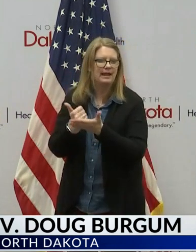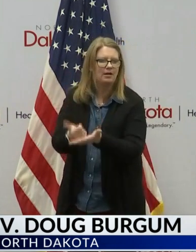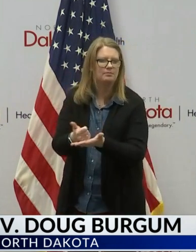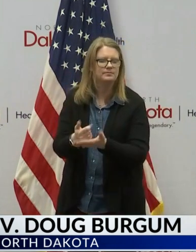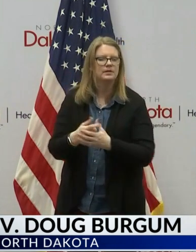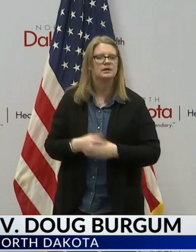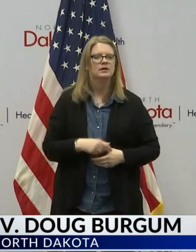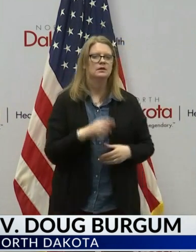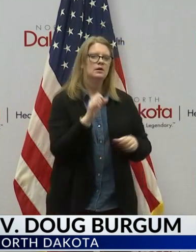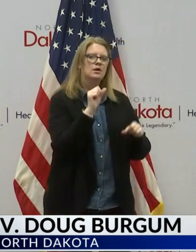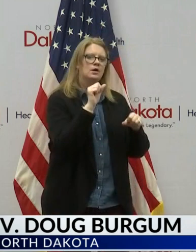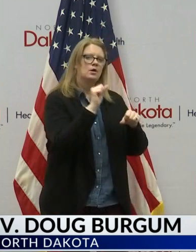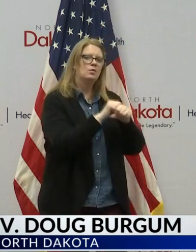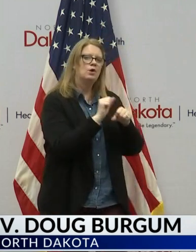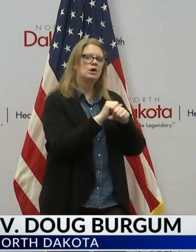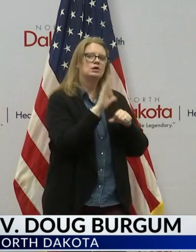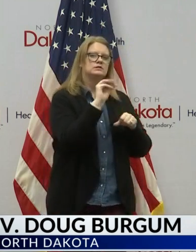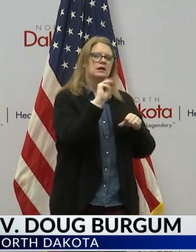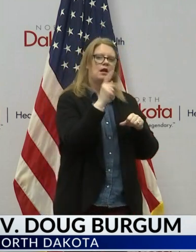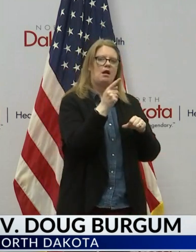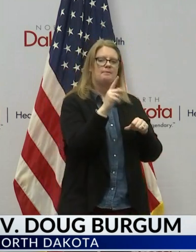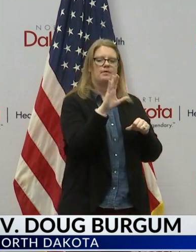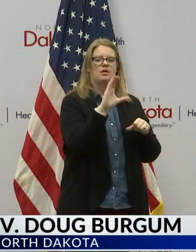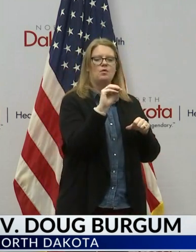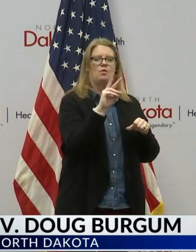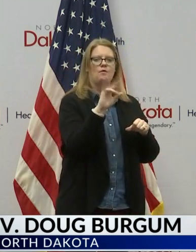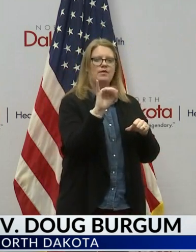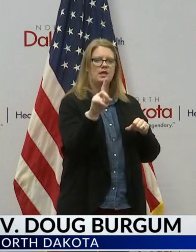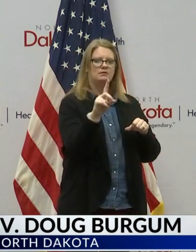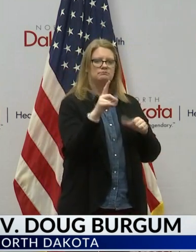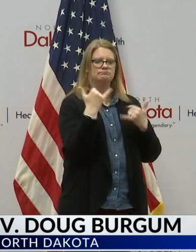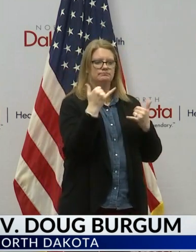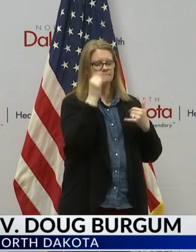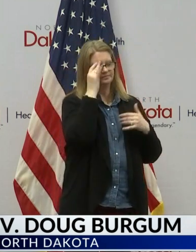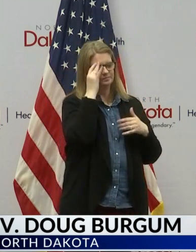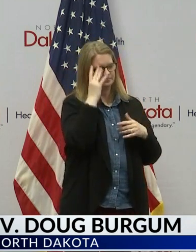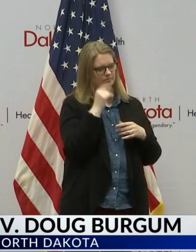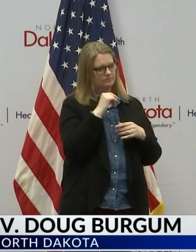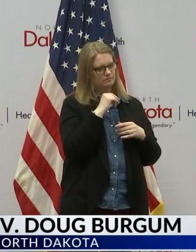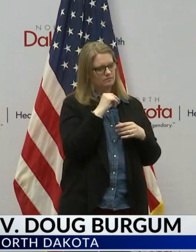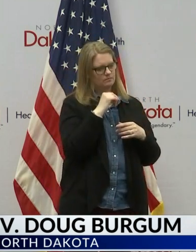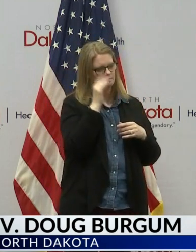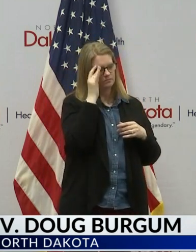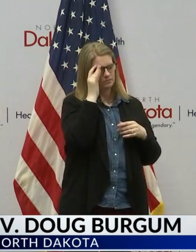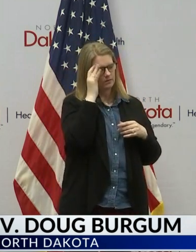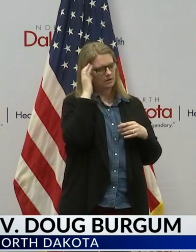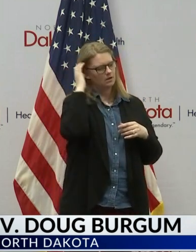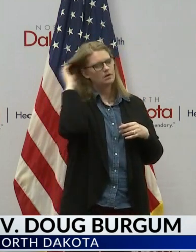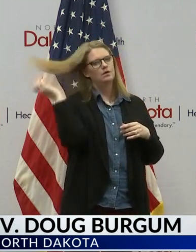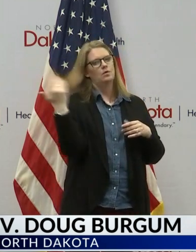EMERGING AND AN OPPORTUNITY FOR B & D TO STEP UP. NEXT TOPIC IS WORKER'S COMP,